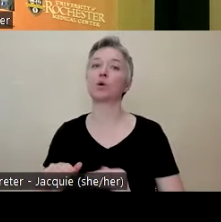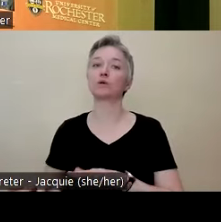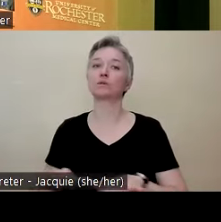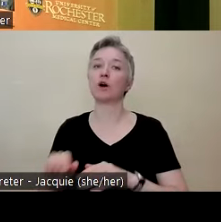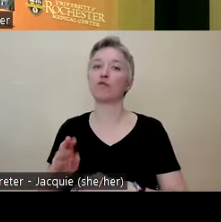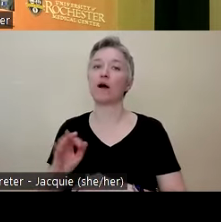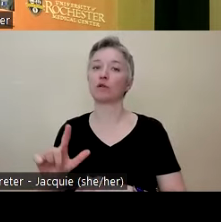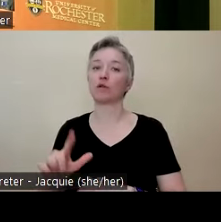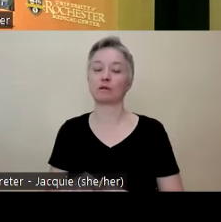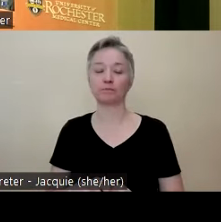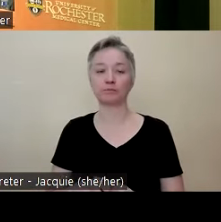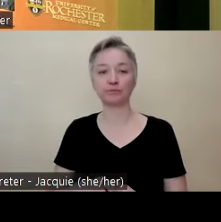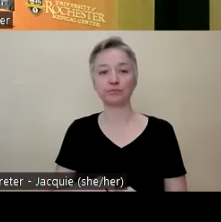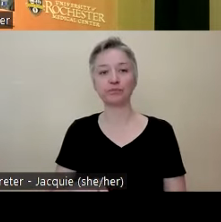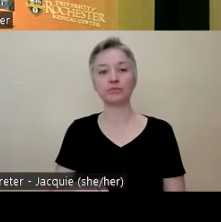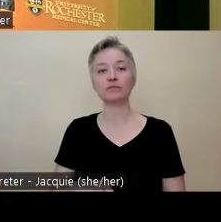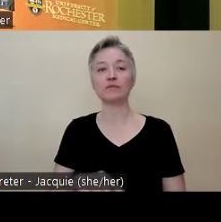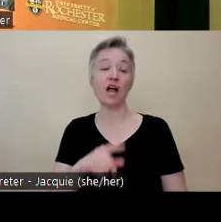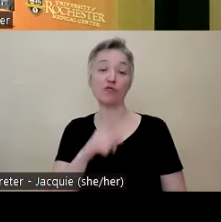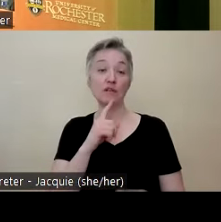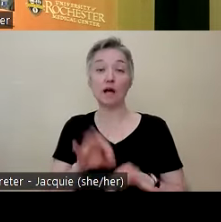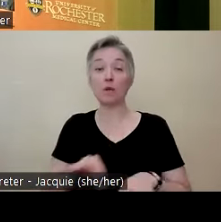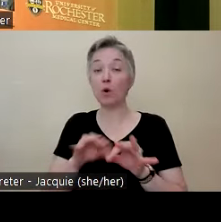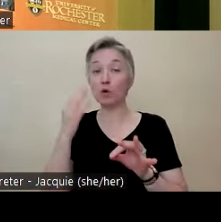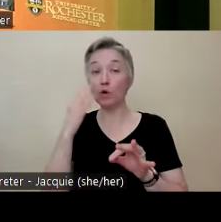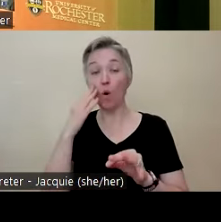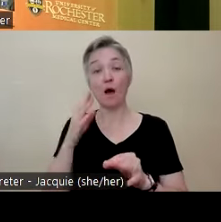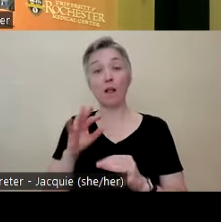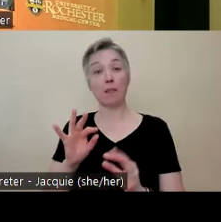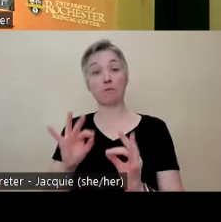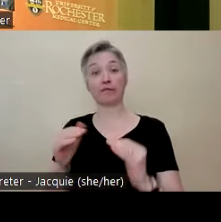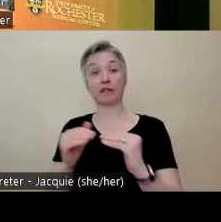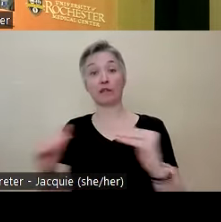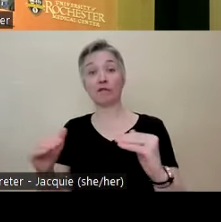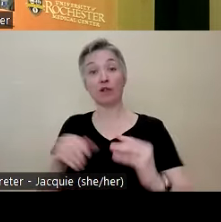also important to note that the optimal level of input and arousal for any given task is going to